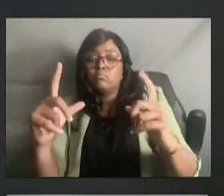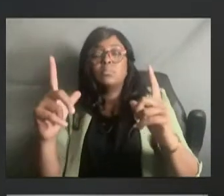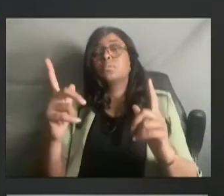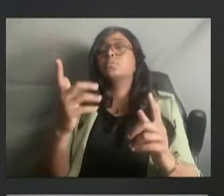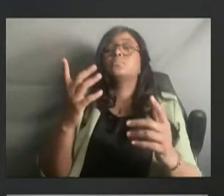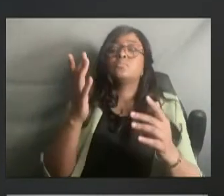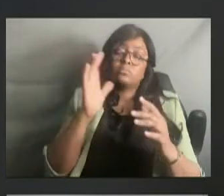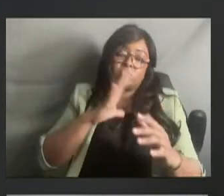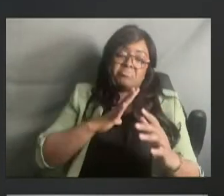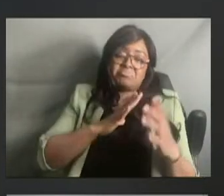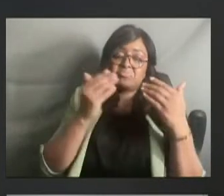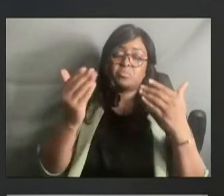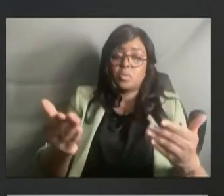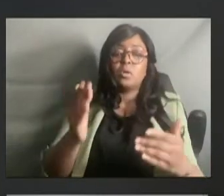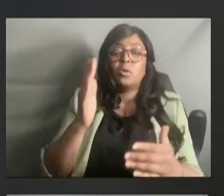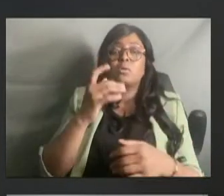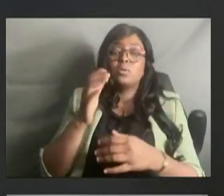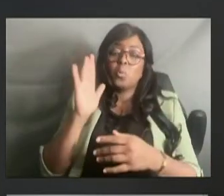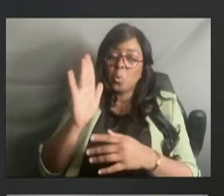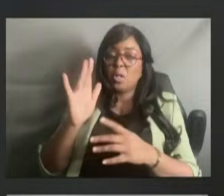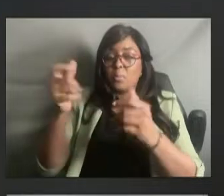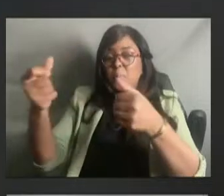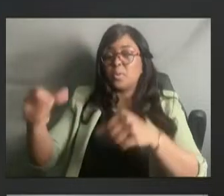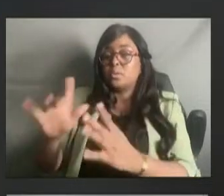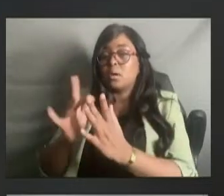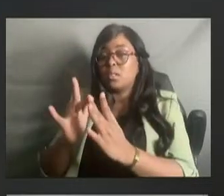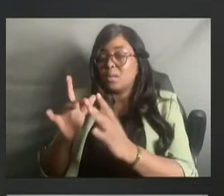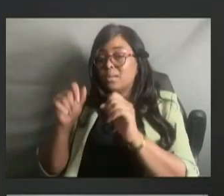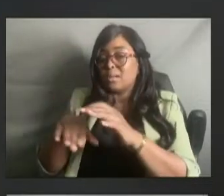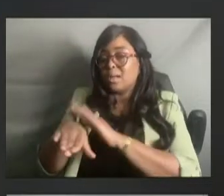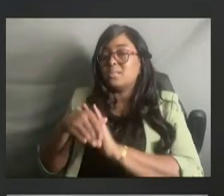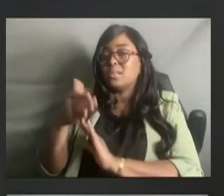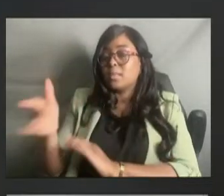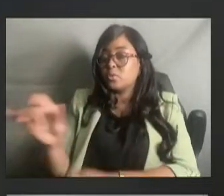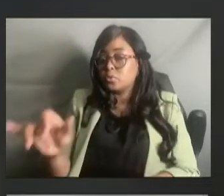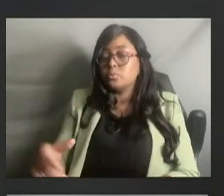have you, this slide deck will also be online. We'll make sure